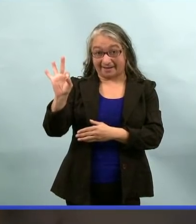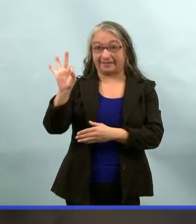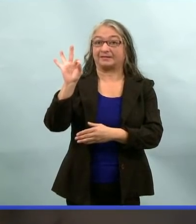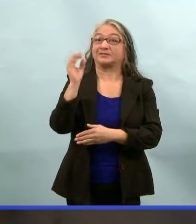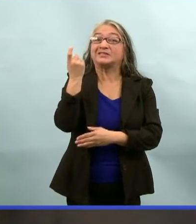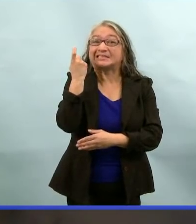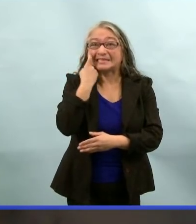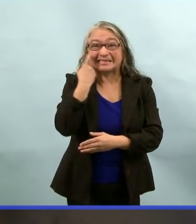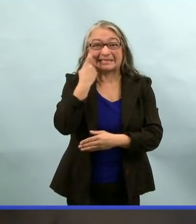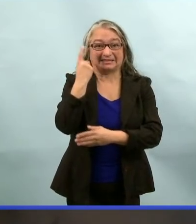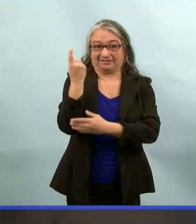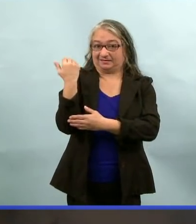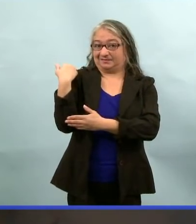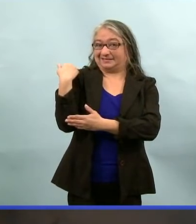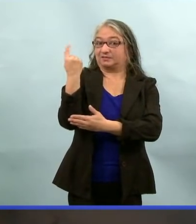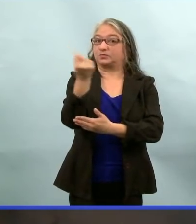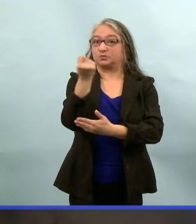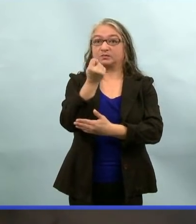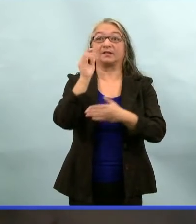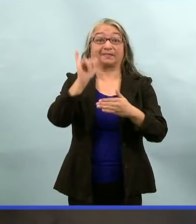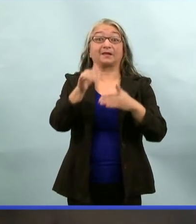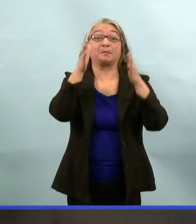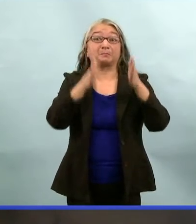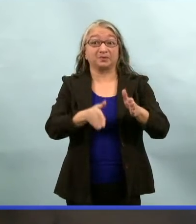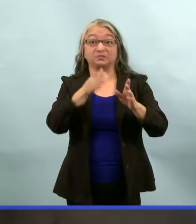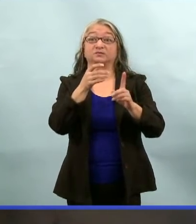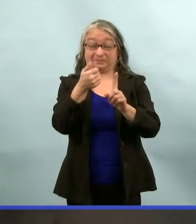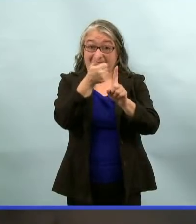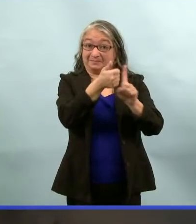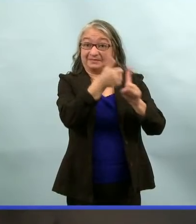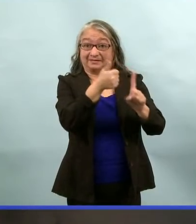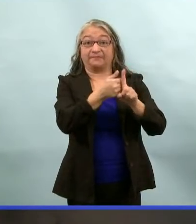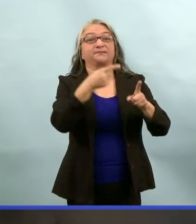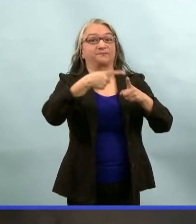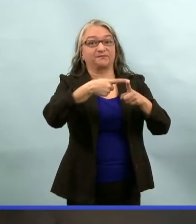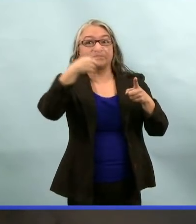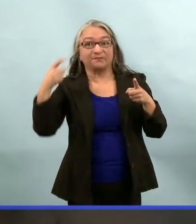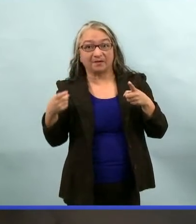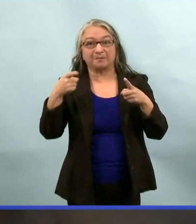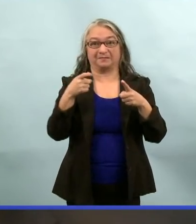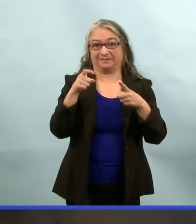individual recently traveled from one of the 10 federally advised countries and has experienced